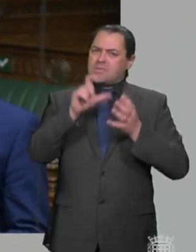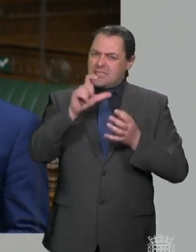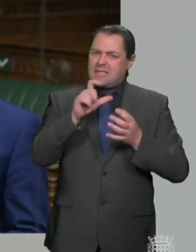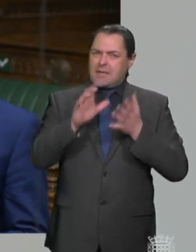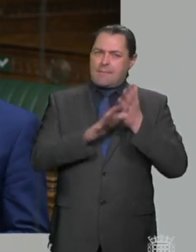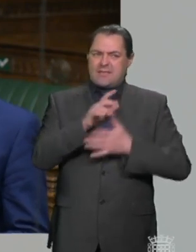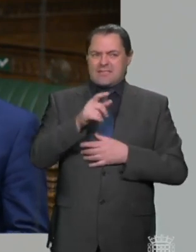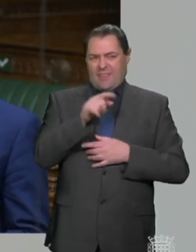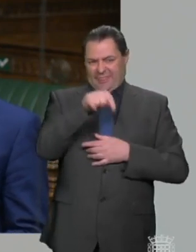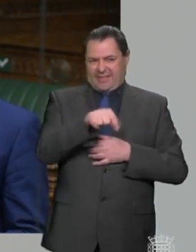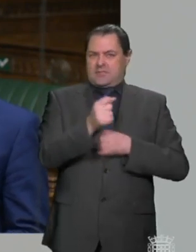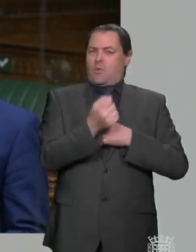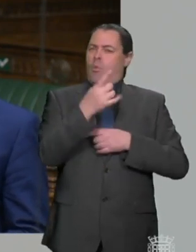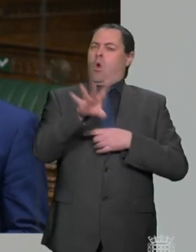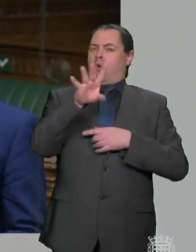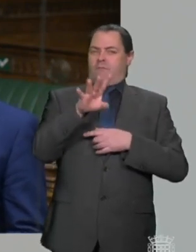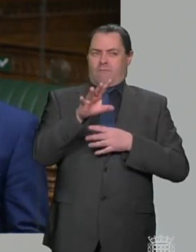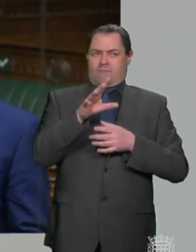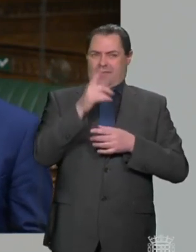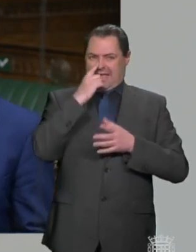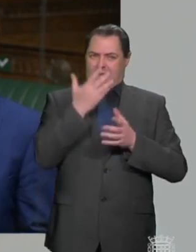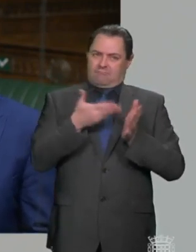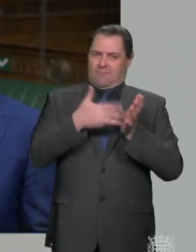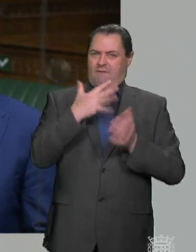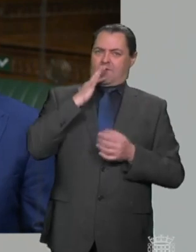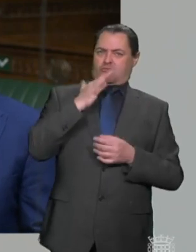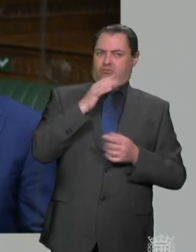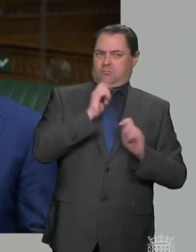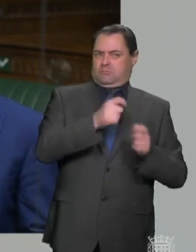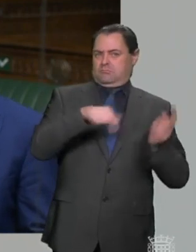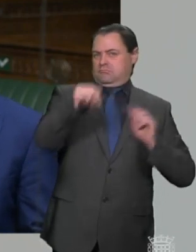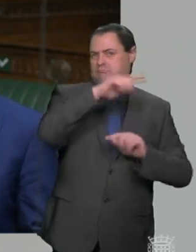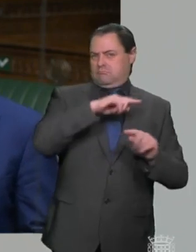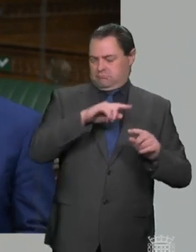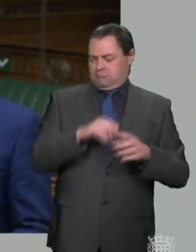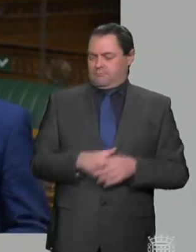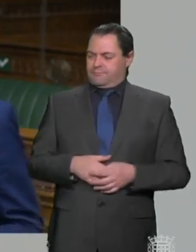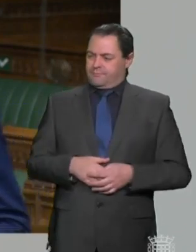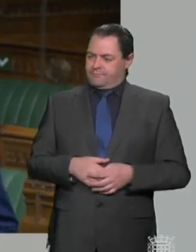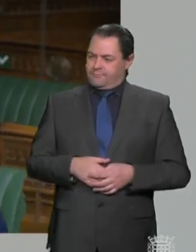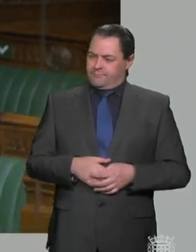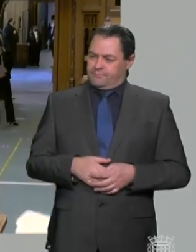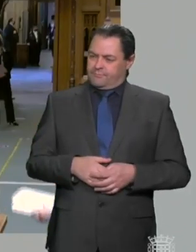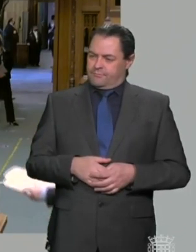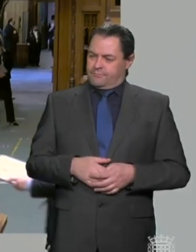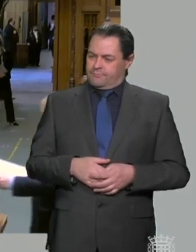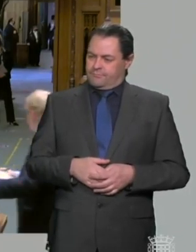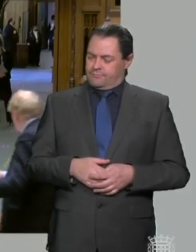create an exemption to ensure that all NHS and social care staff in Wales benefit fully from this well-deserved bonus? >> The Prime Minister